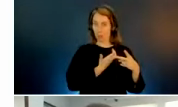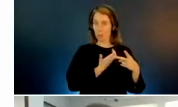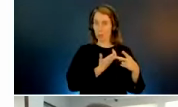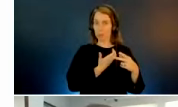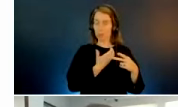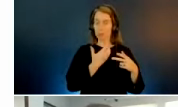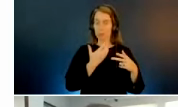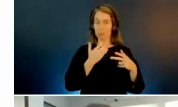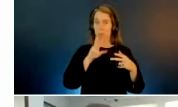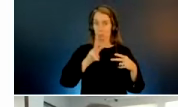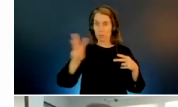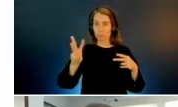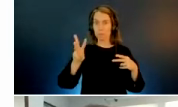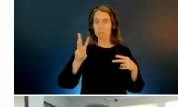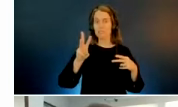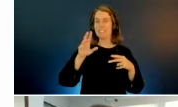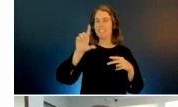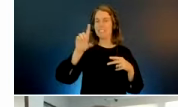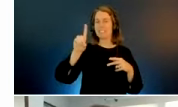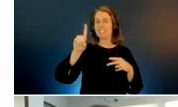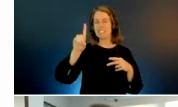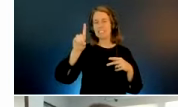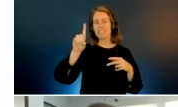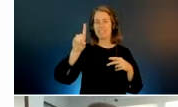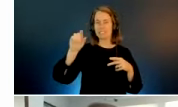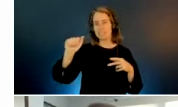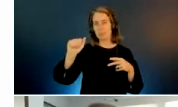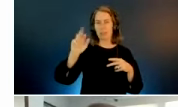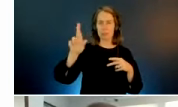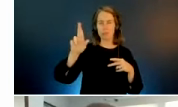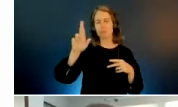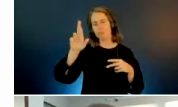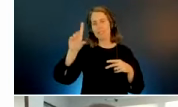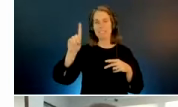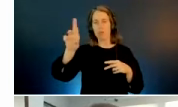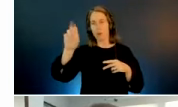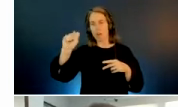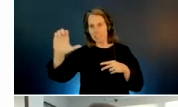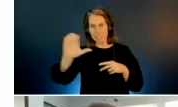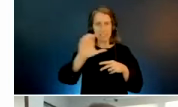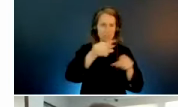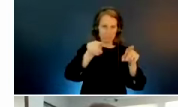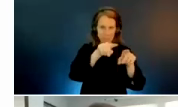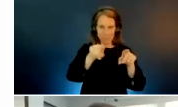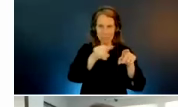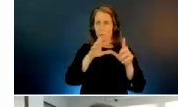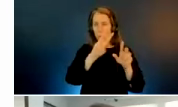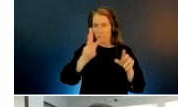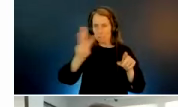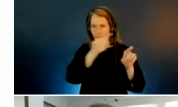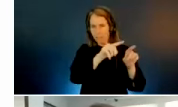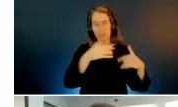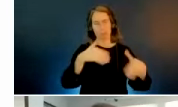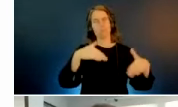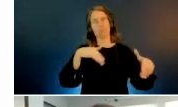lot of voting resources as well um we have a lot of videos um that are helpful in terms of